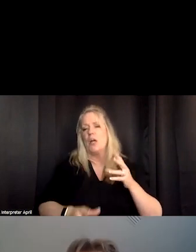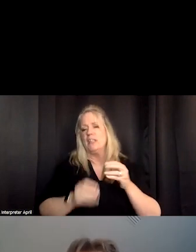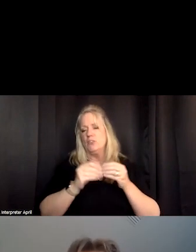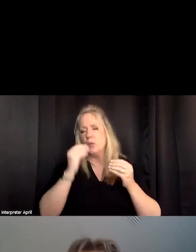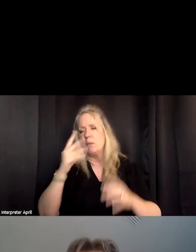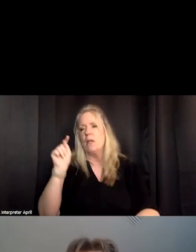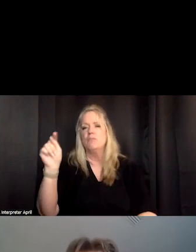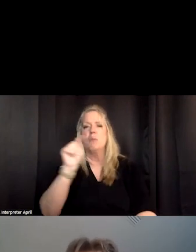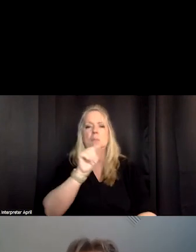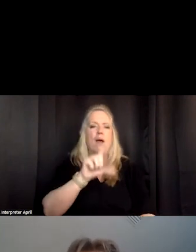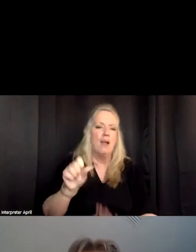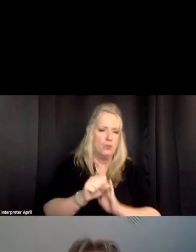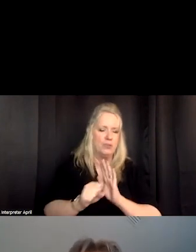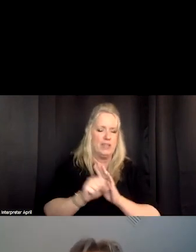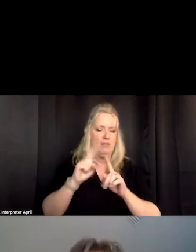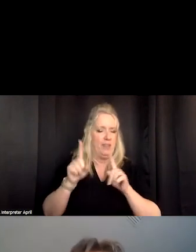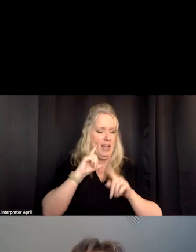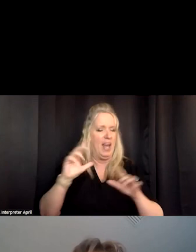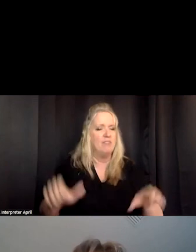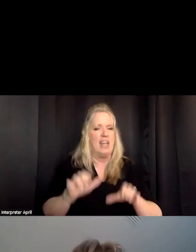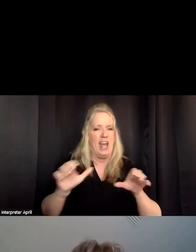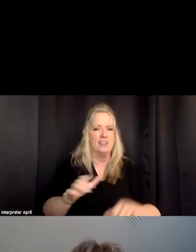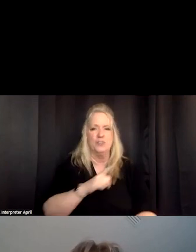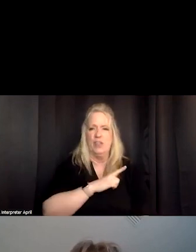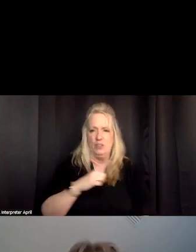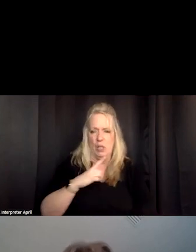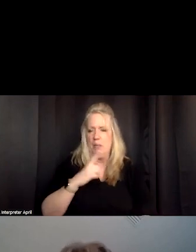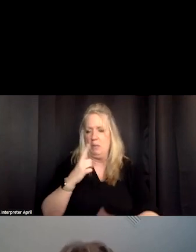THAT HAVE BEEN ENACTING LEGISLATION THAT INCLUDES, NEW RESOURCES. SO, PAUL.